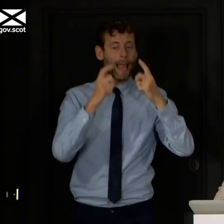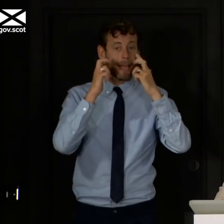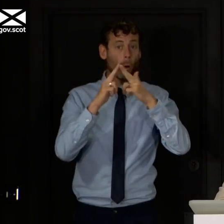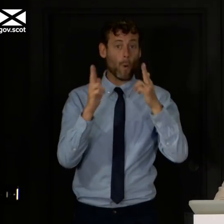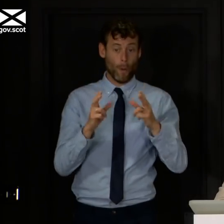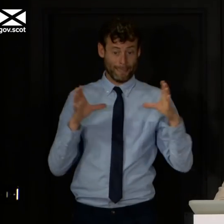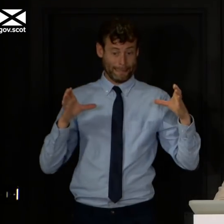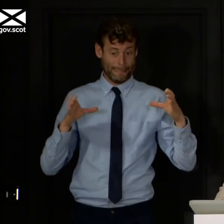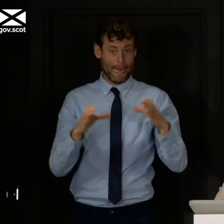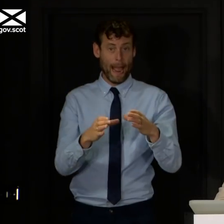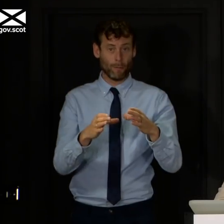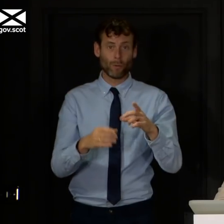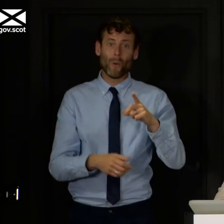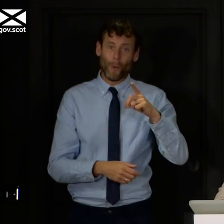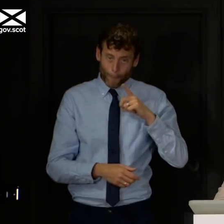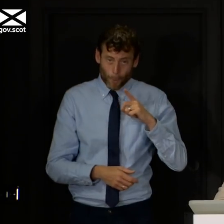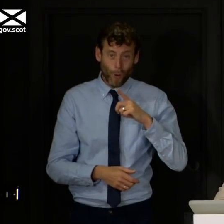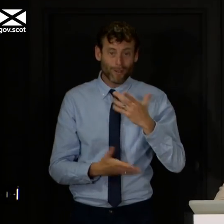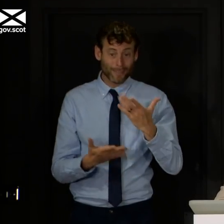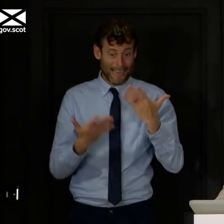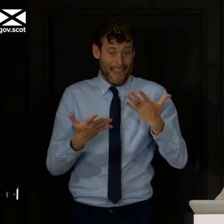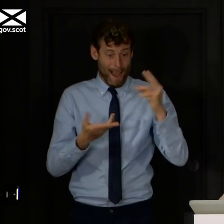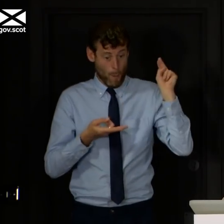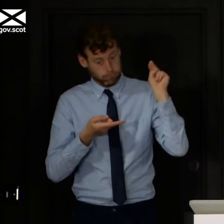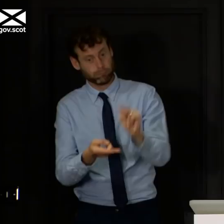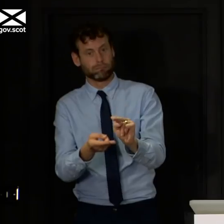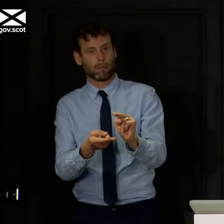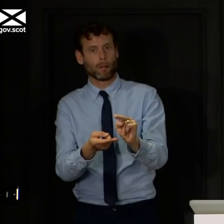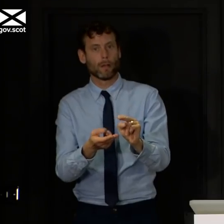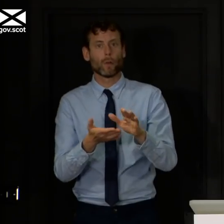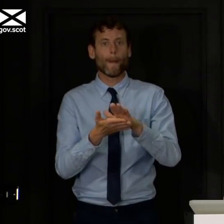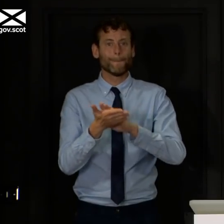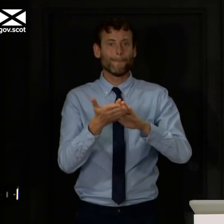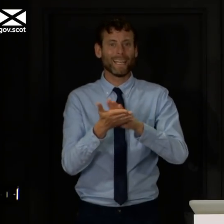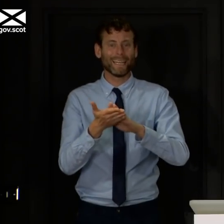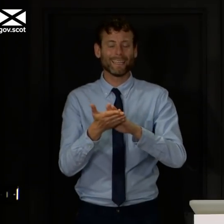now, thankfully very rapidly. So what that says is not that there is no more work to